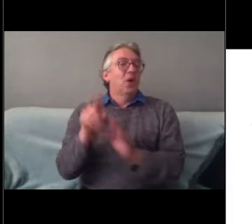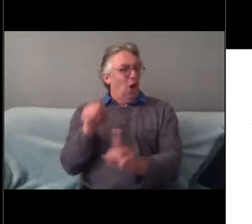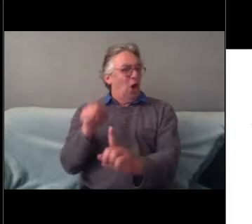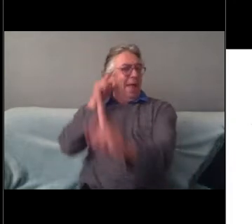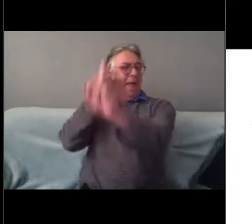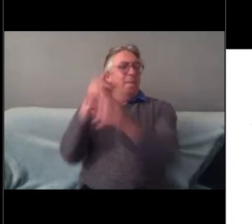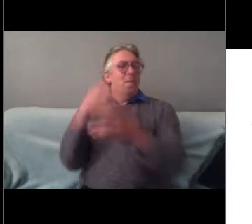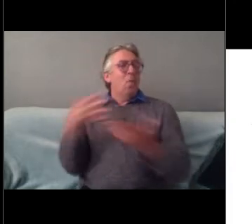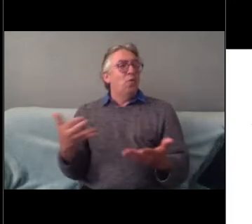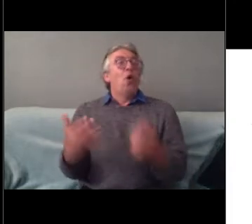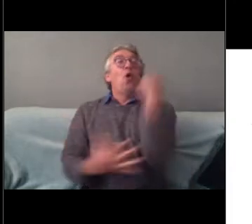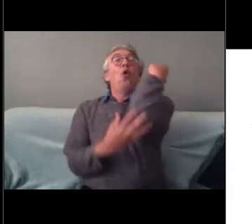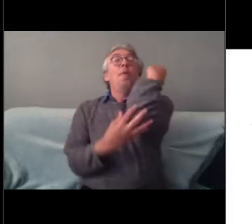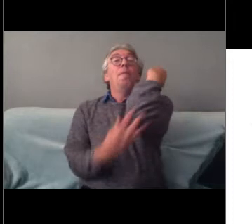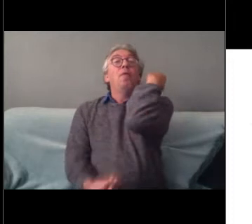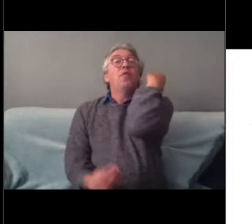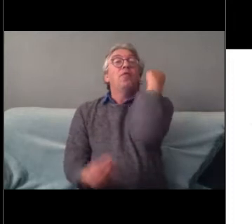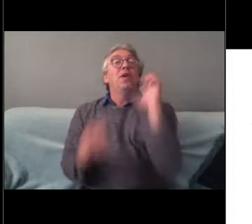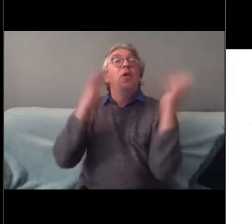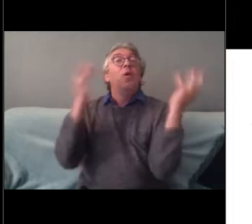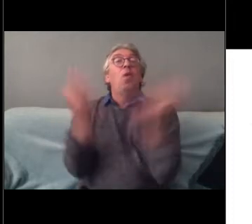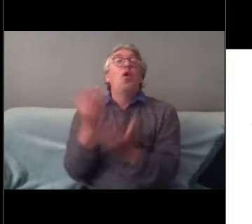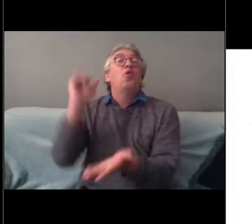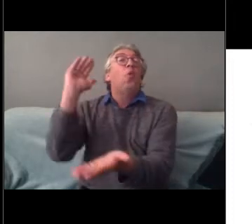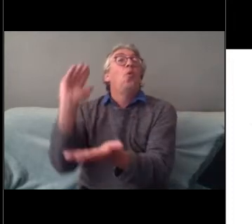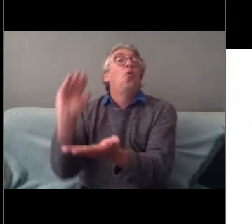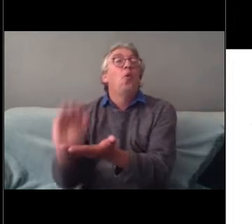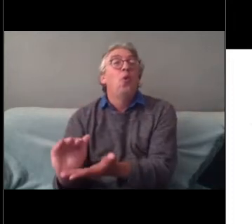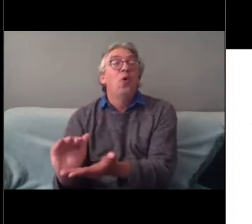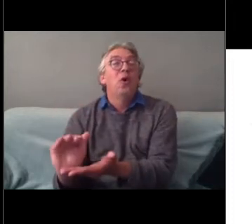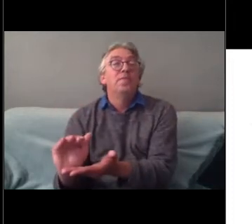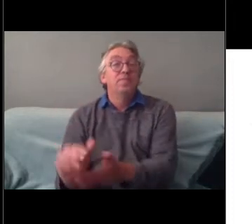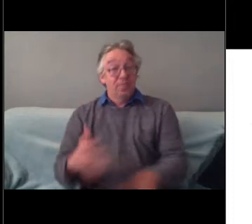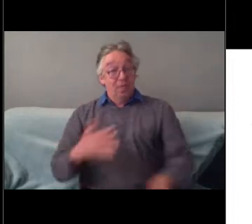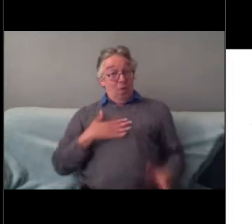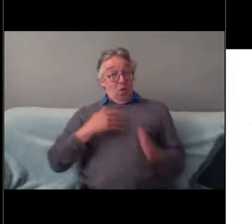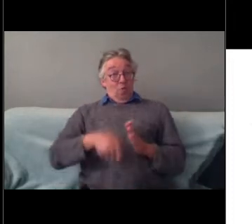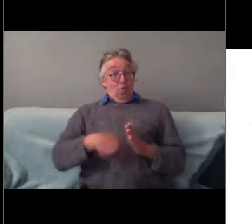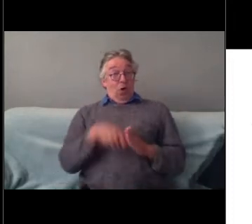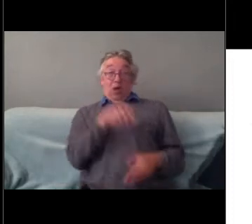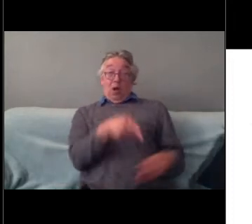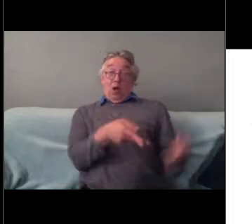And in our project their role is to raise awareness on partners